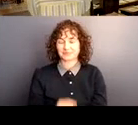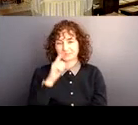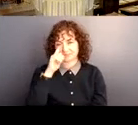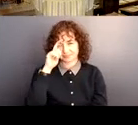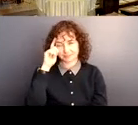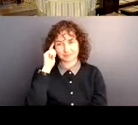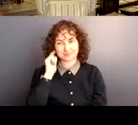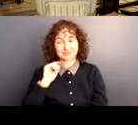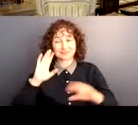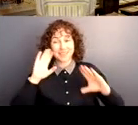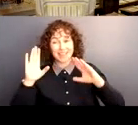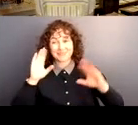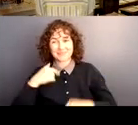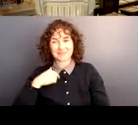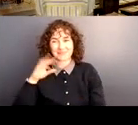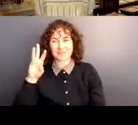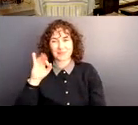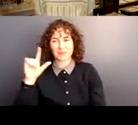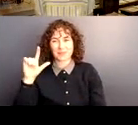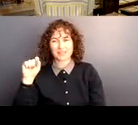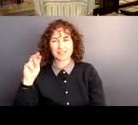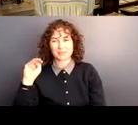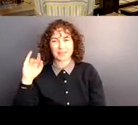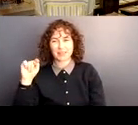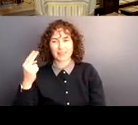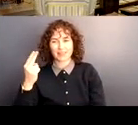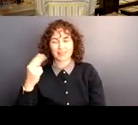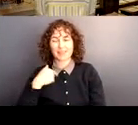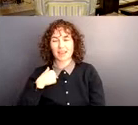Hi, my name's Will Smith. I'm an African-American male.